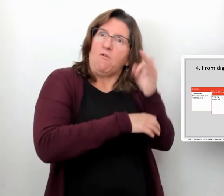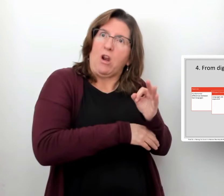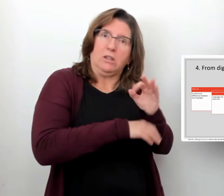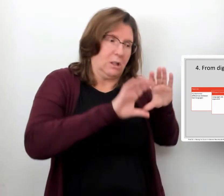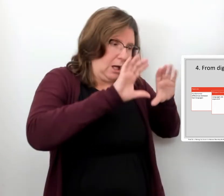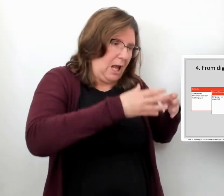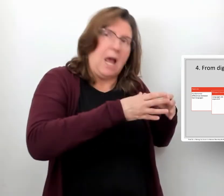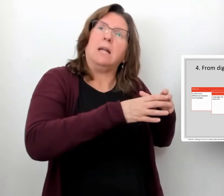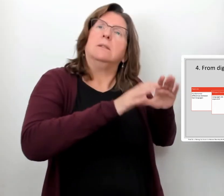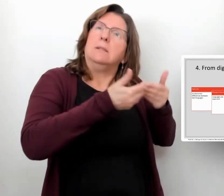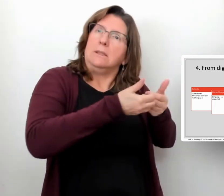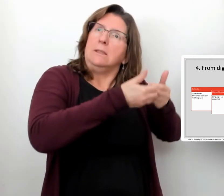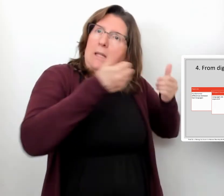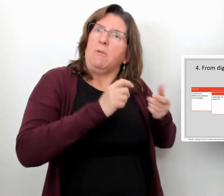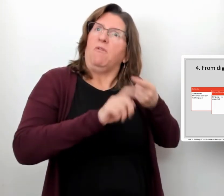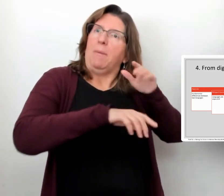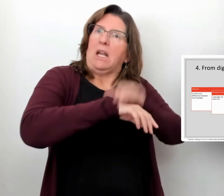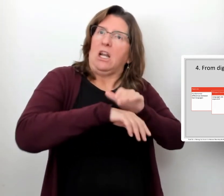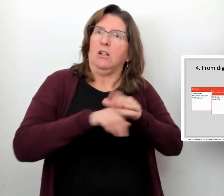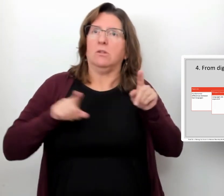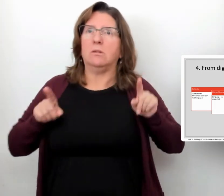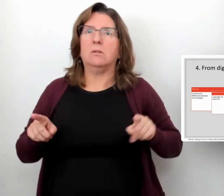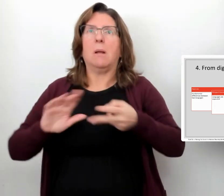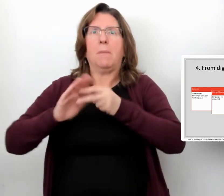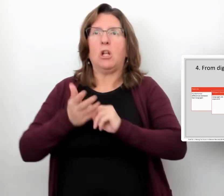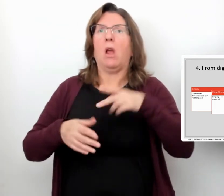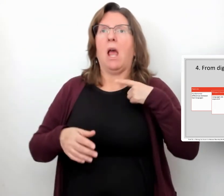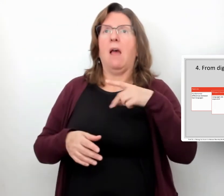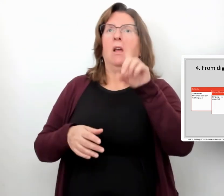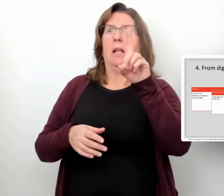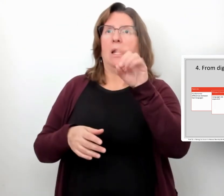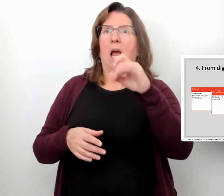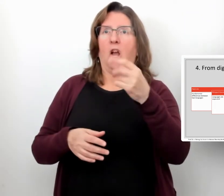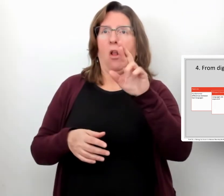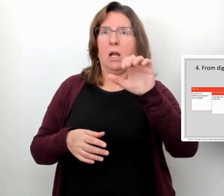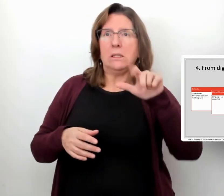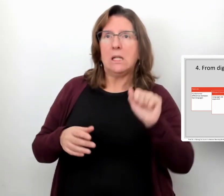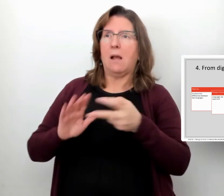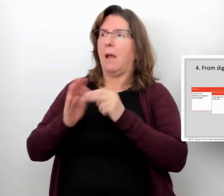French is taught separately from English.